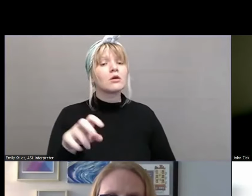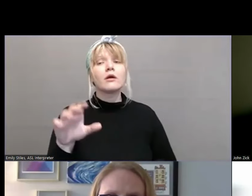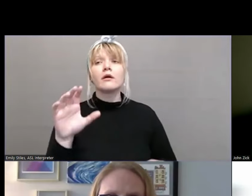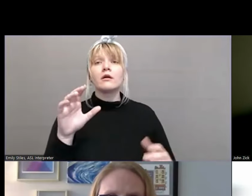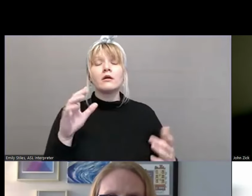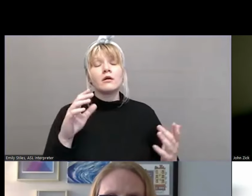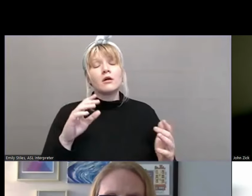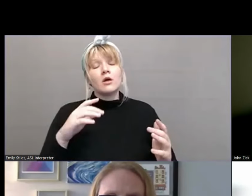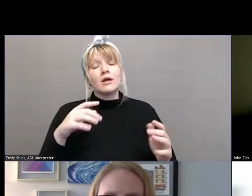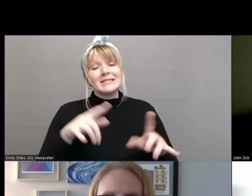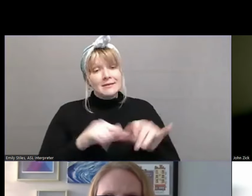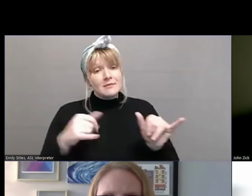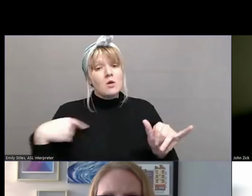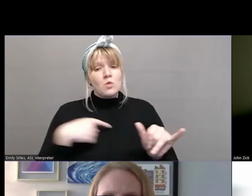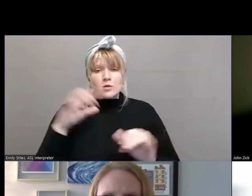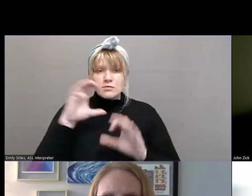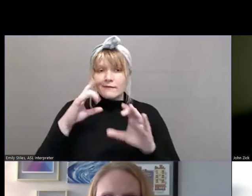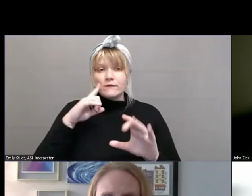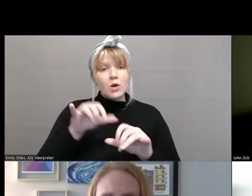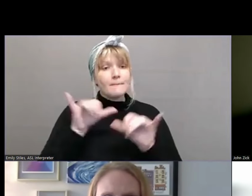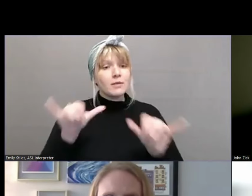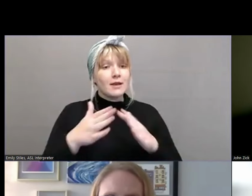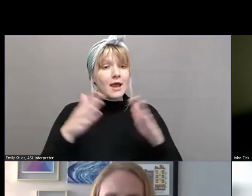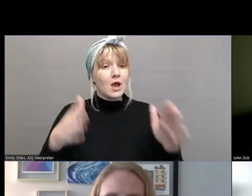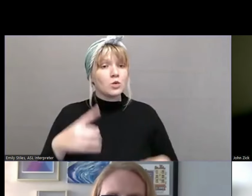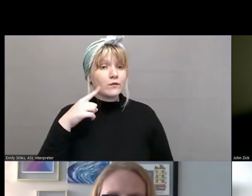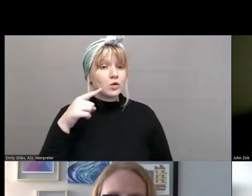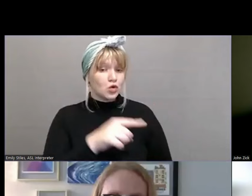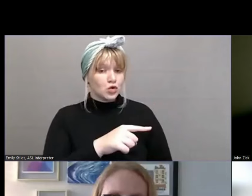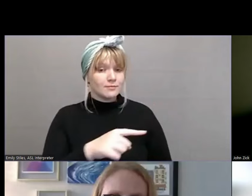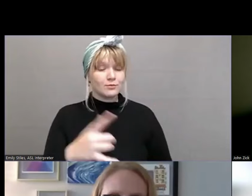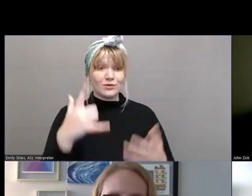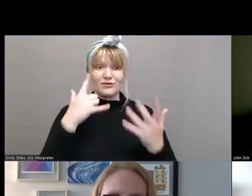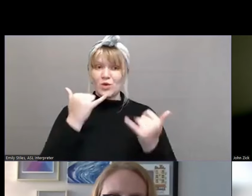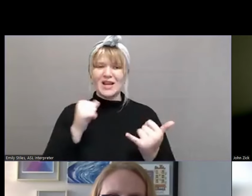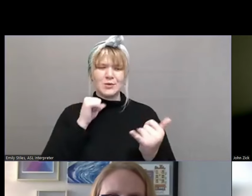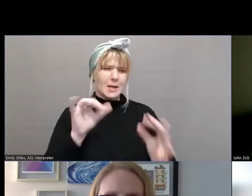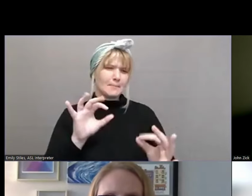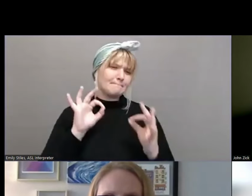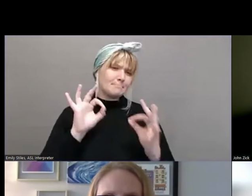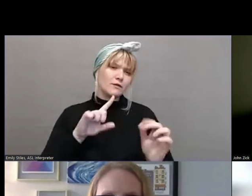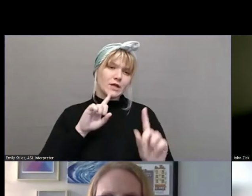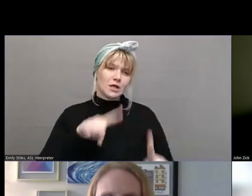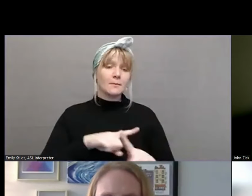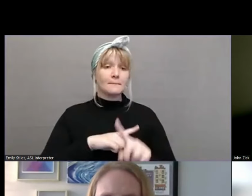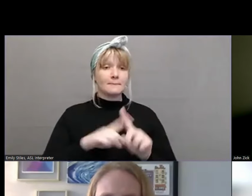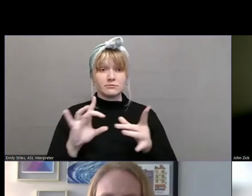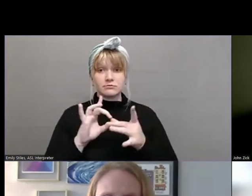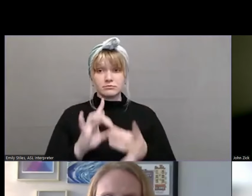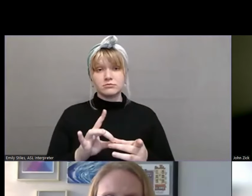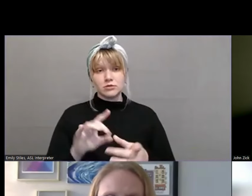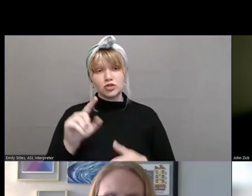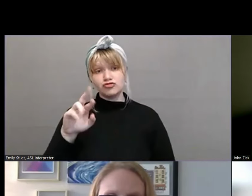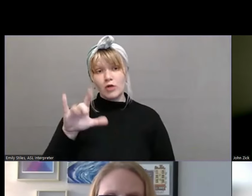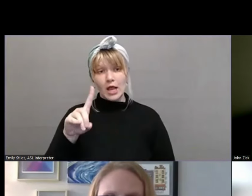For now, there is not a perfect answer, but as far as TRAID is concerned, we will continue